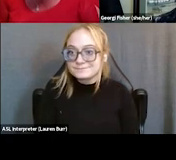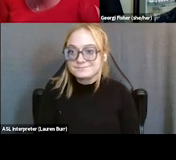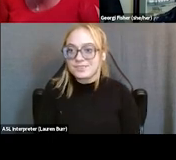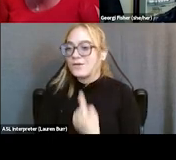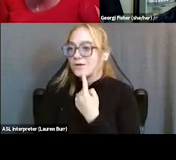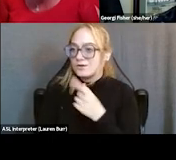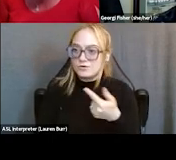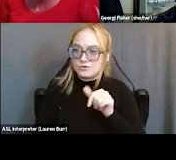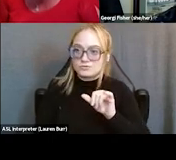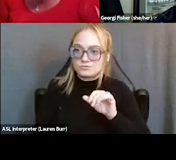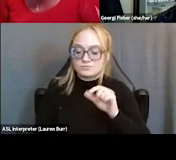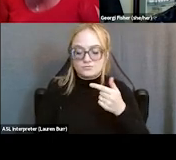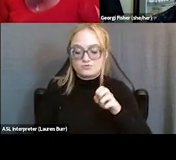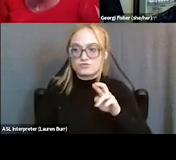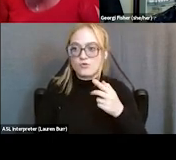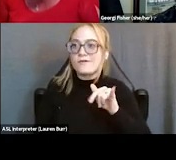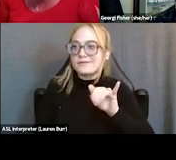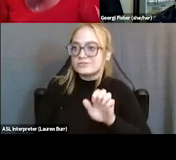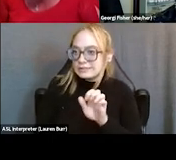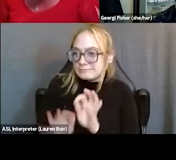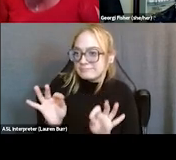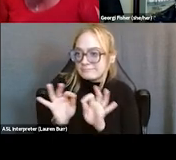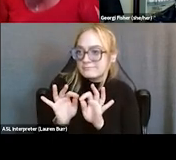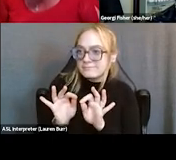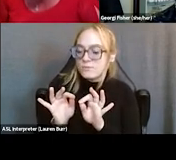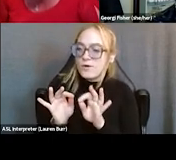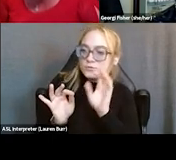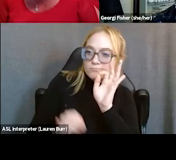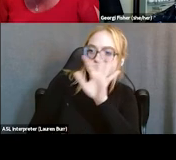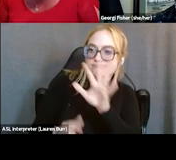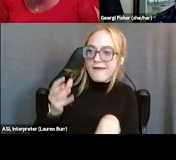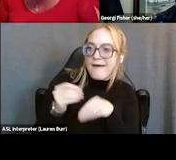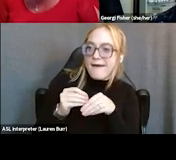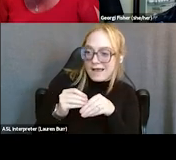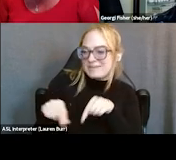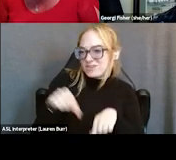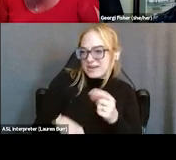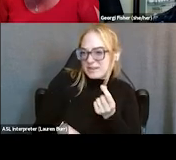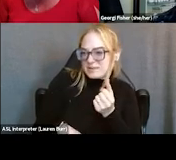and backtrack this a little bit is when we, you know, started trying to move this effort across our state,